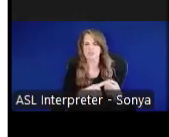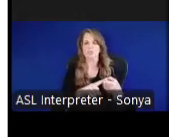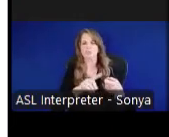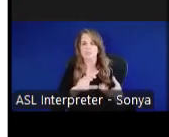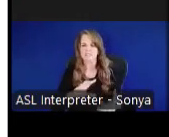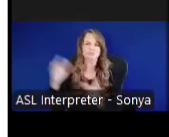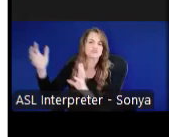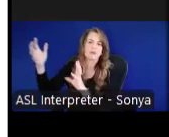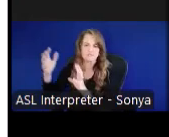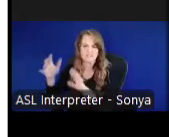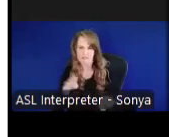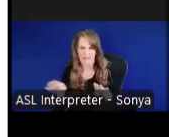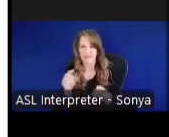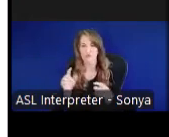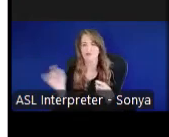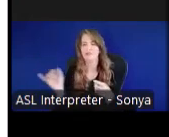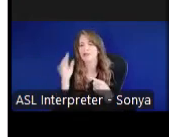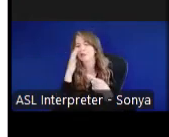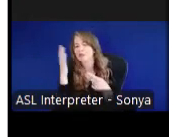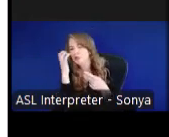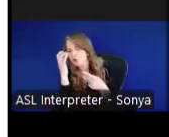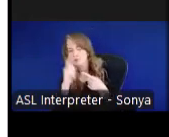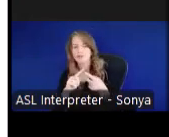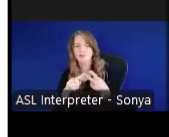Between 18 and 36 months of age.